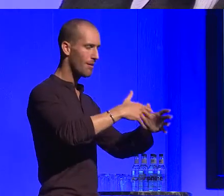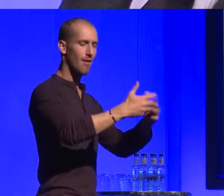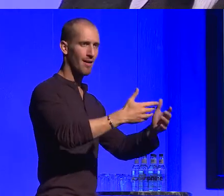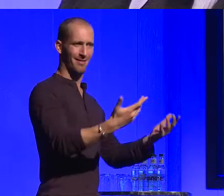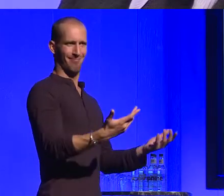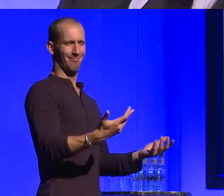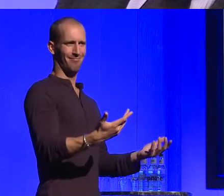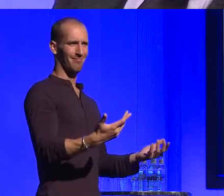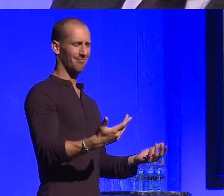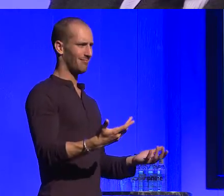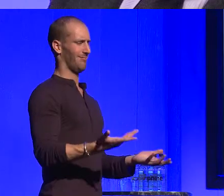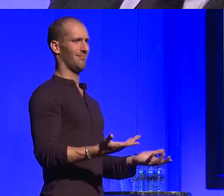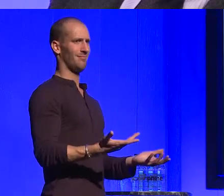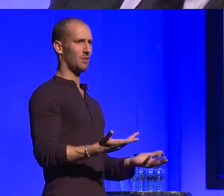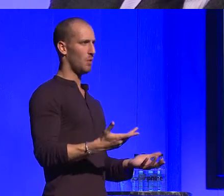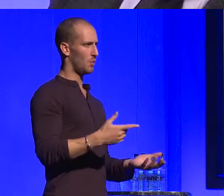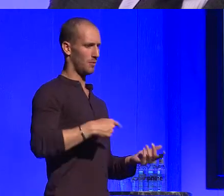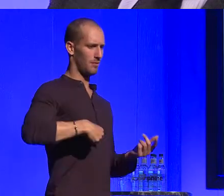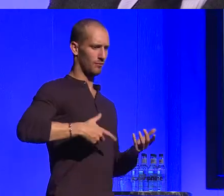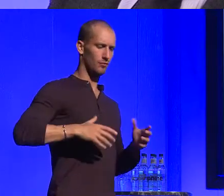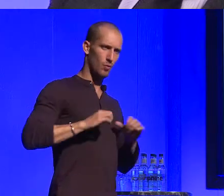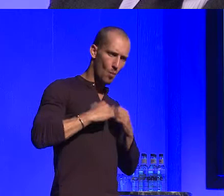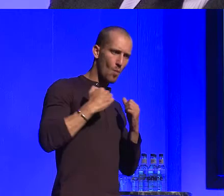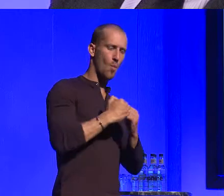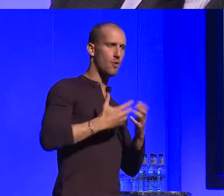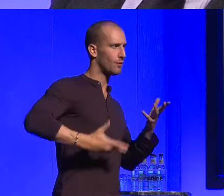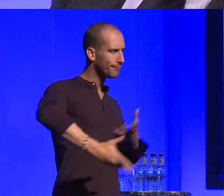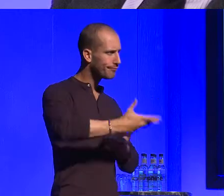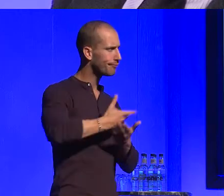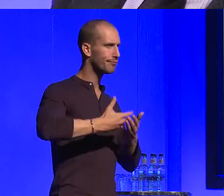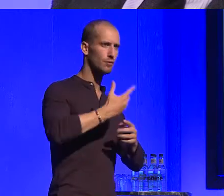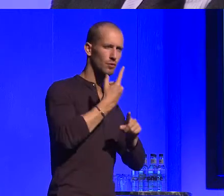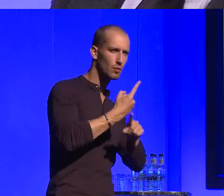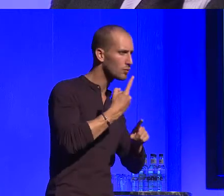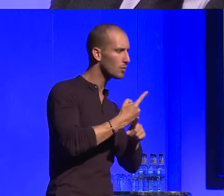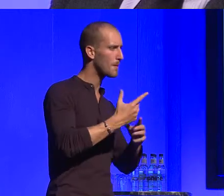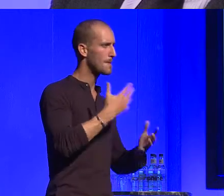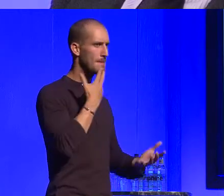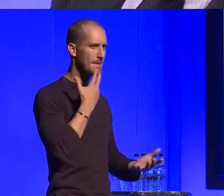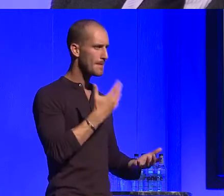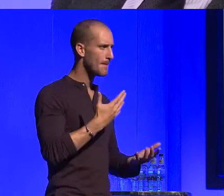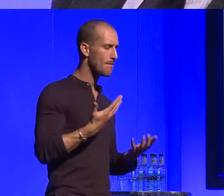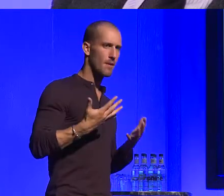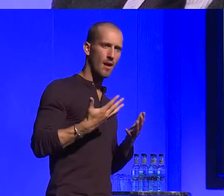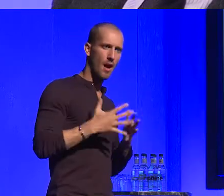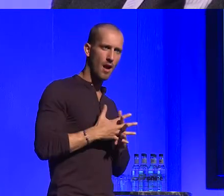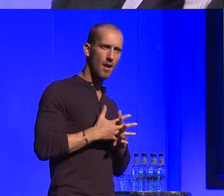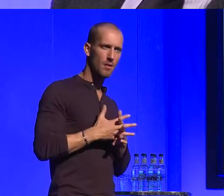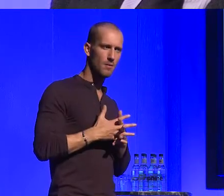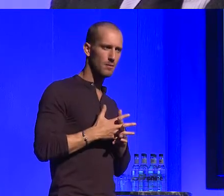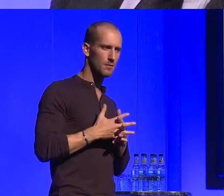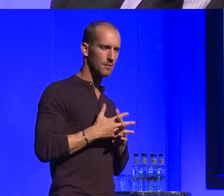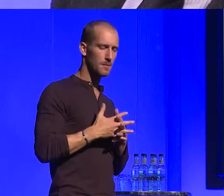So, really, we came to the conclusion that it is time to have the courage to take on